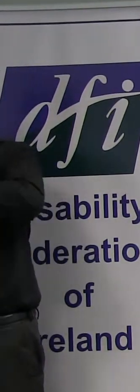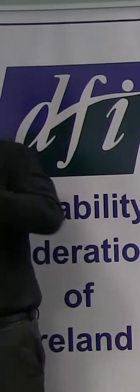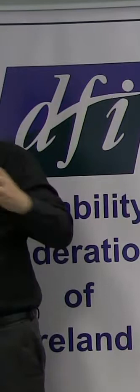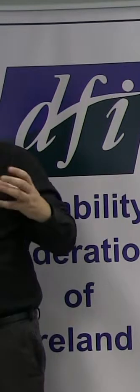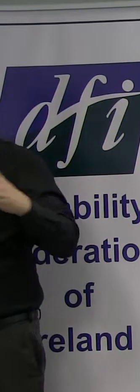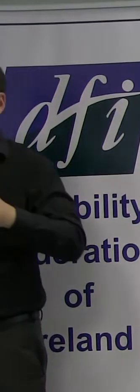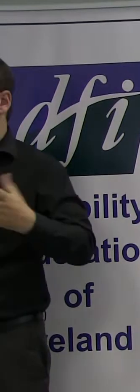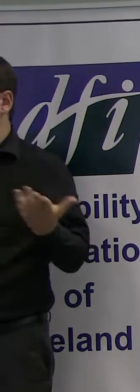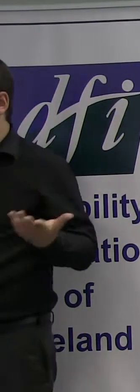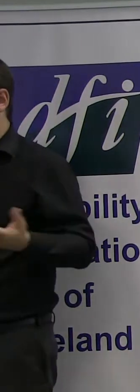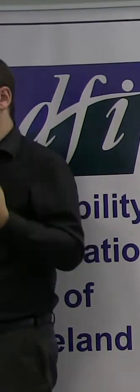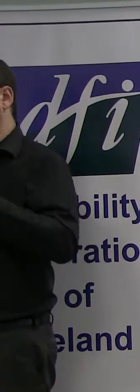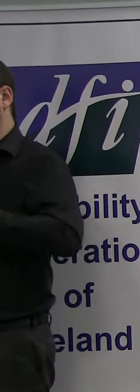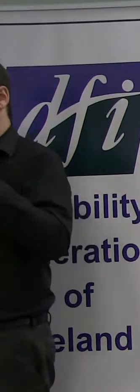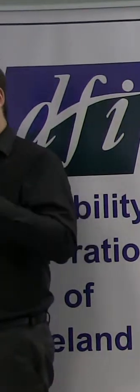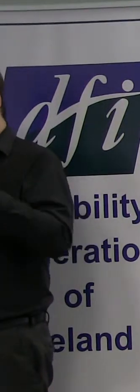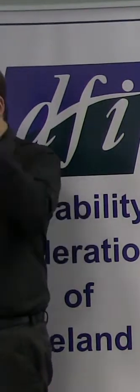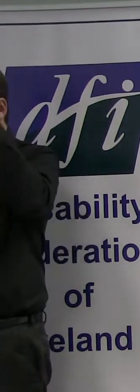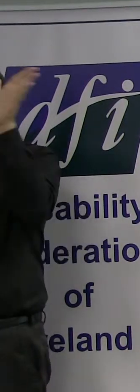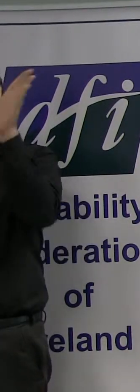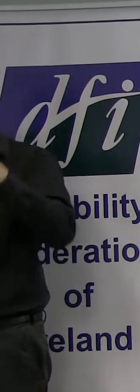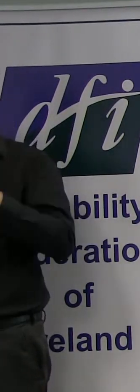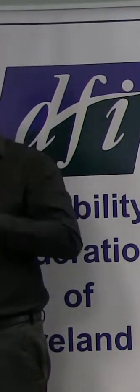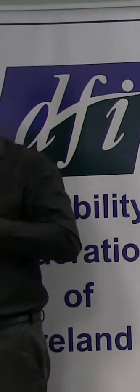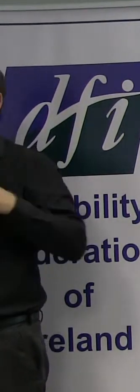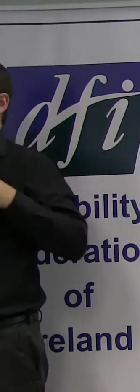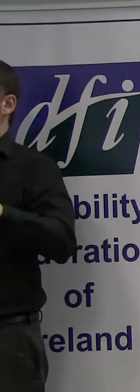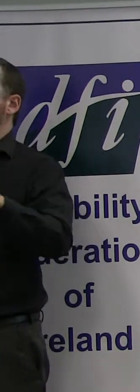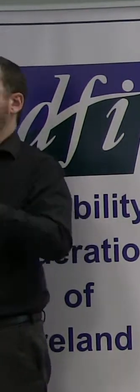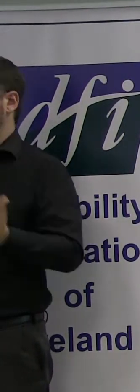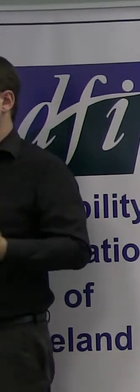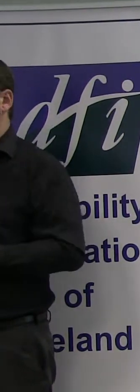people might perceive to be a charitable purpose it must provide a clear public